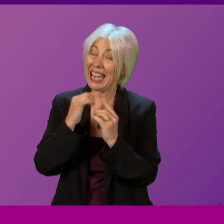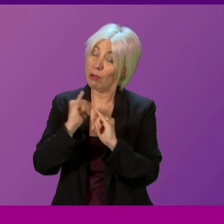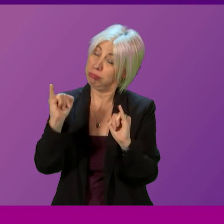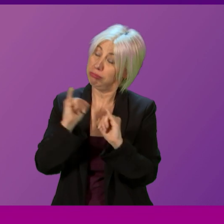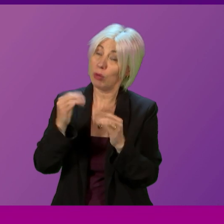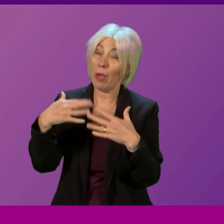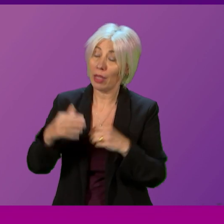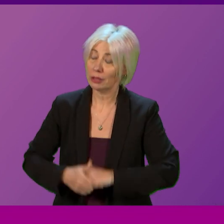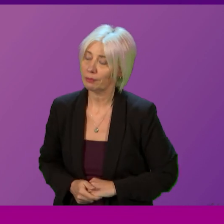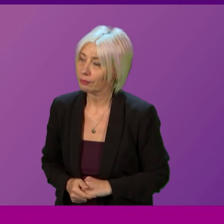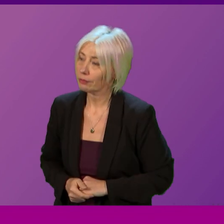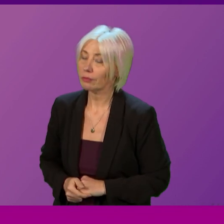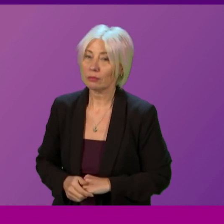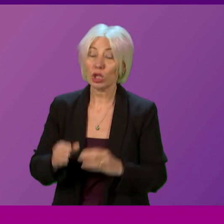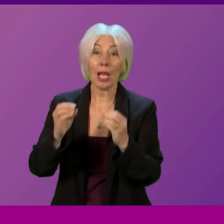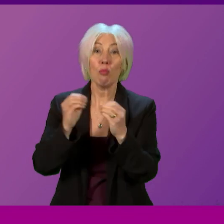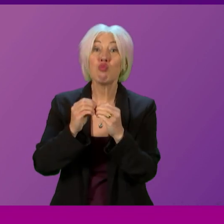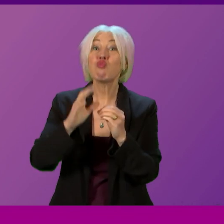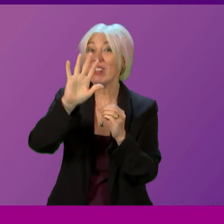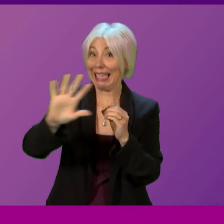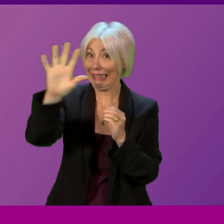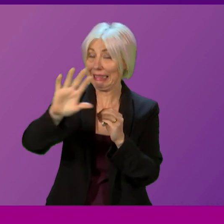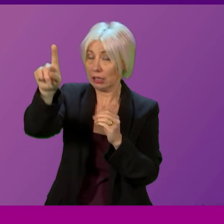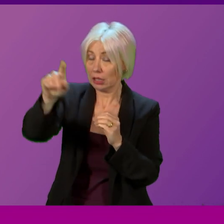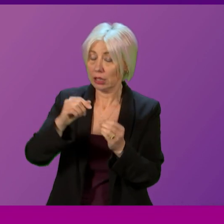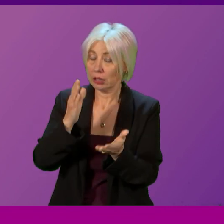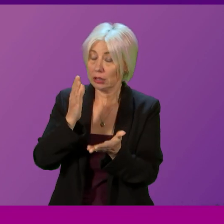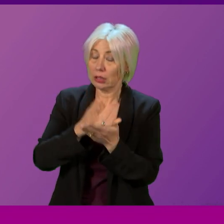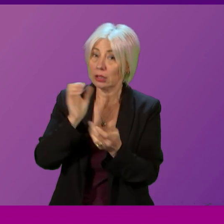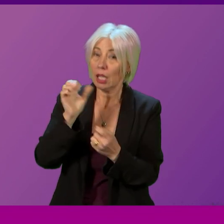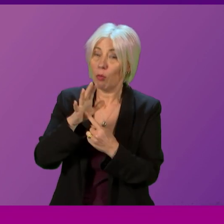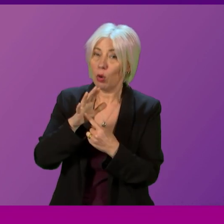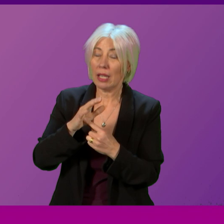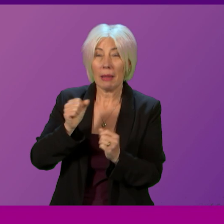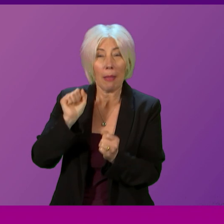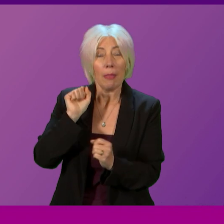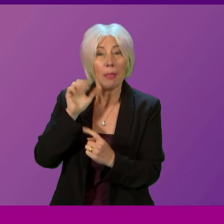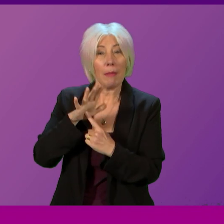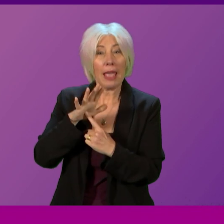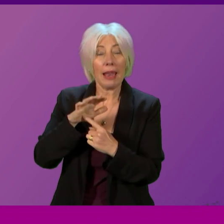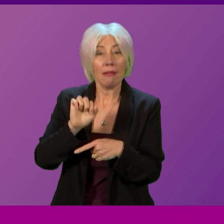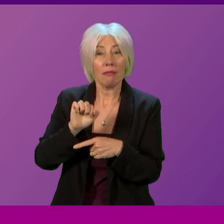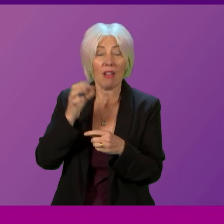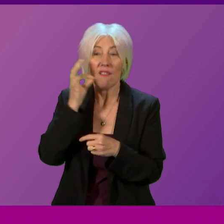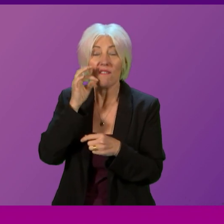Specifically on the important issue of Brechin, the main flood defence in Brechin, which contains